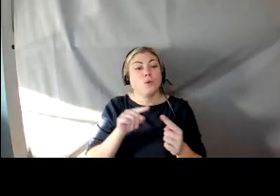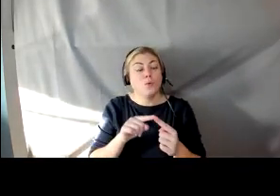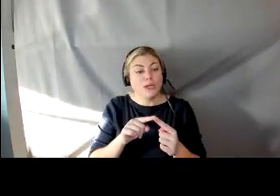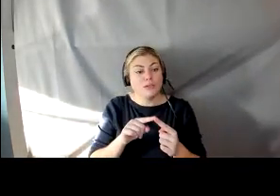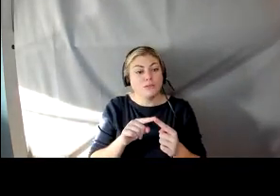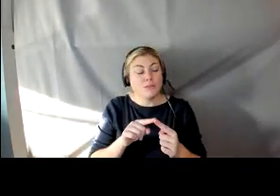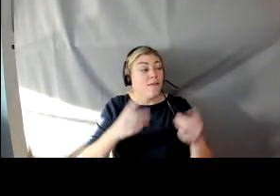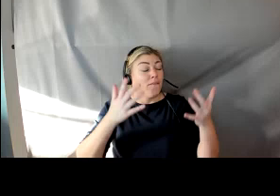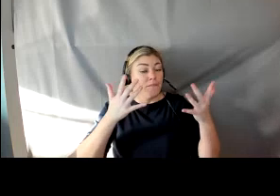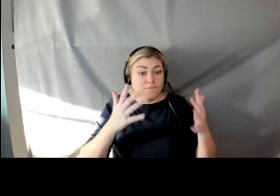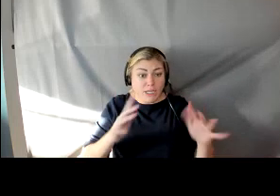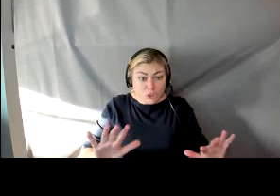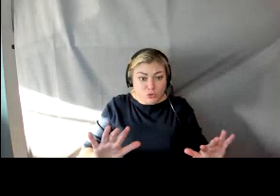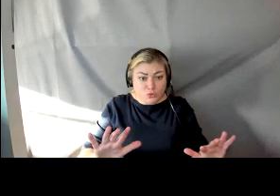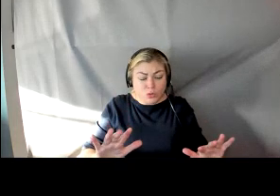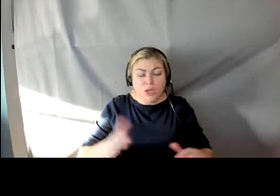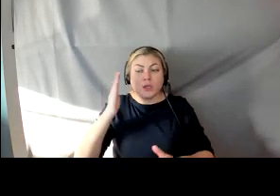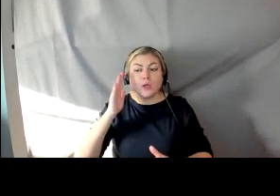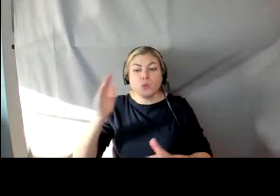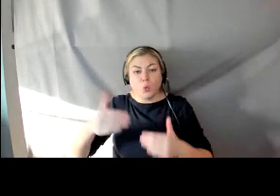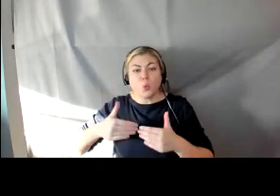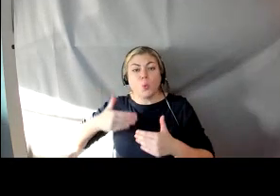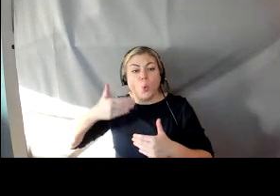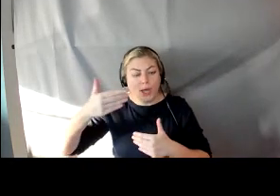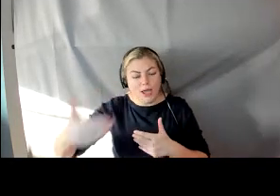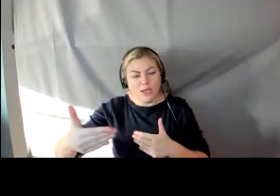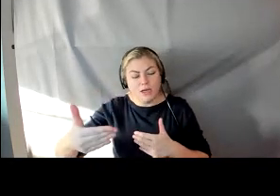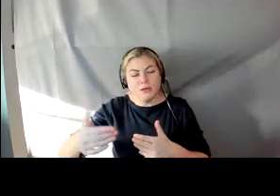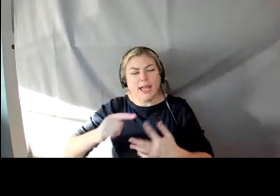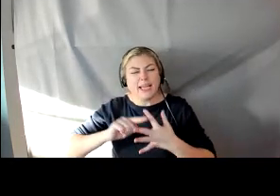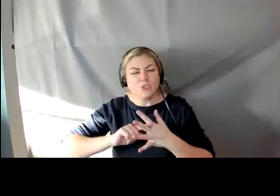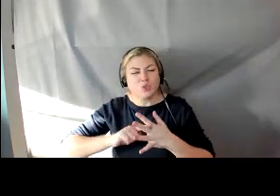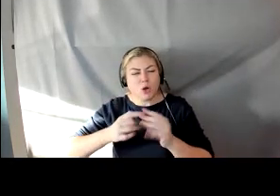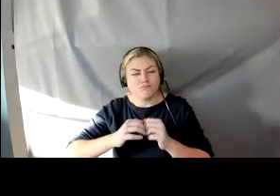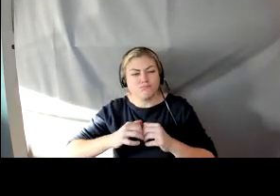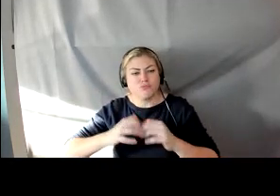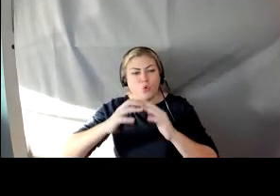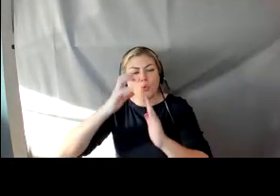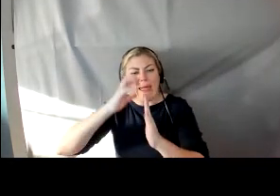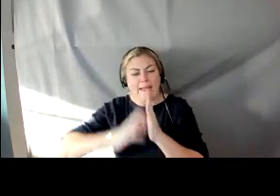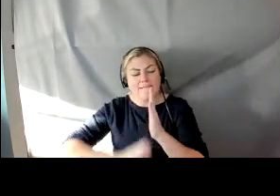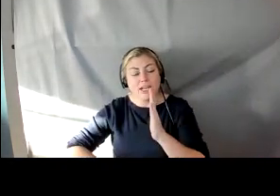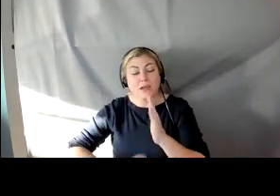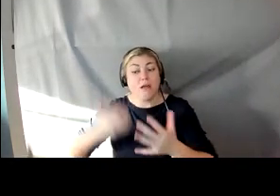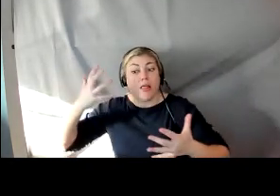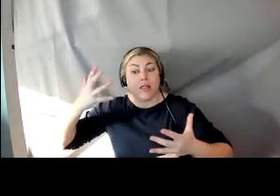We anticipate that'll start maybe late the summer or next, you know,